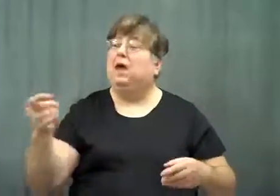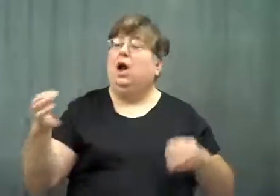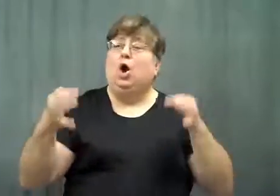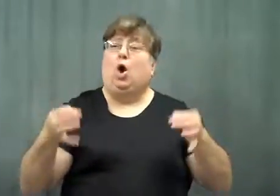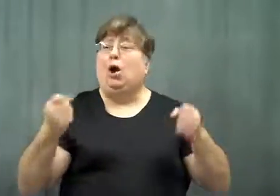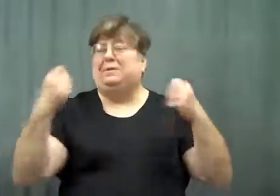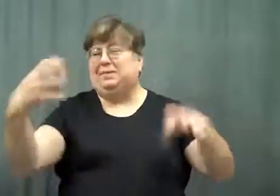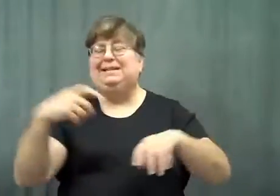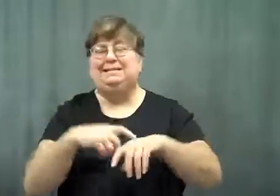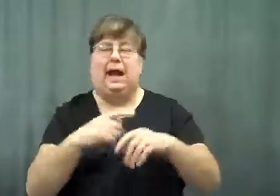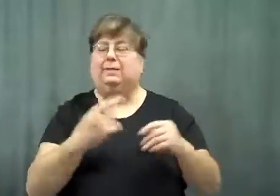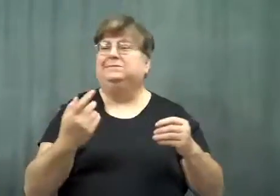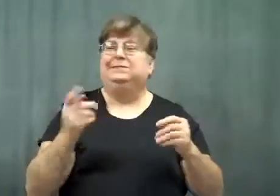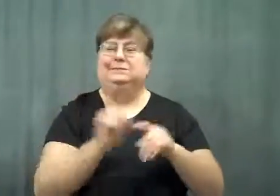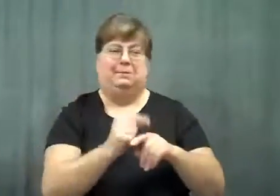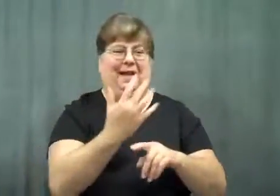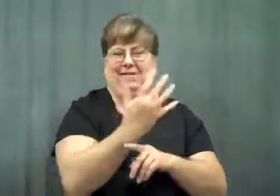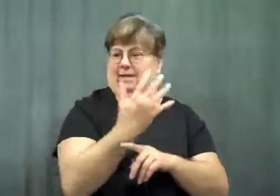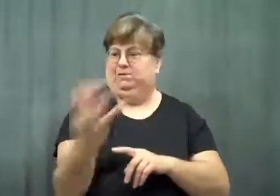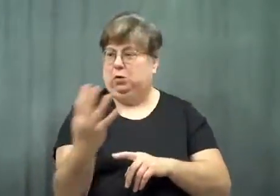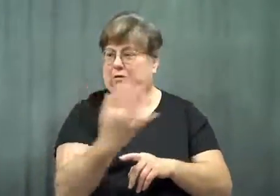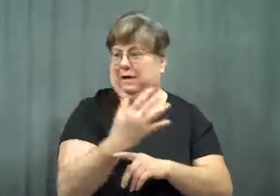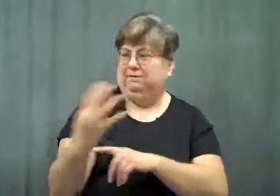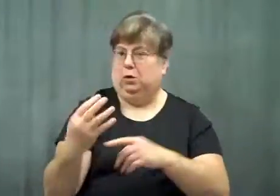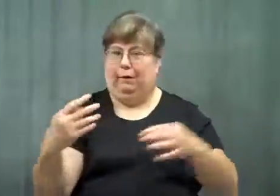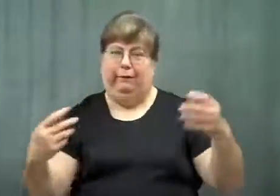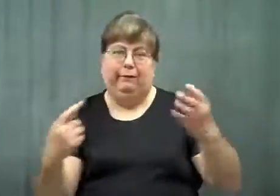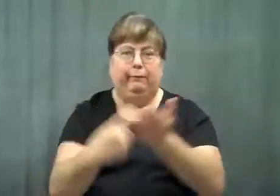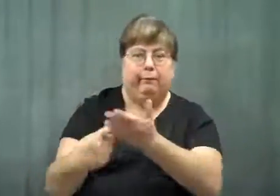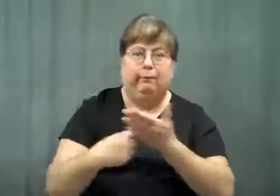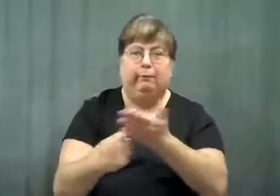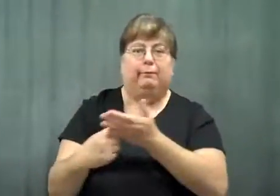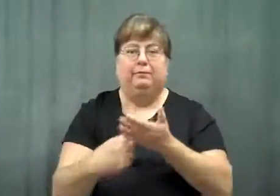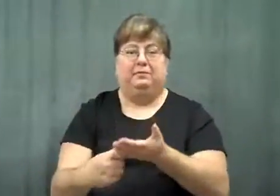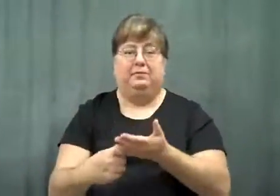The Court's decisions have often been split 5 - 4.